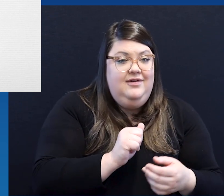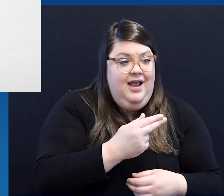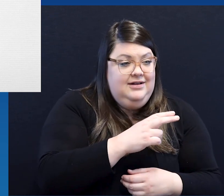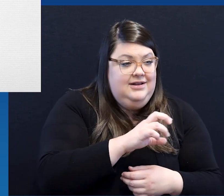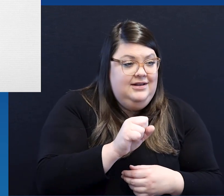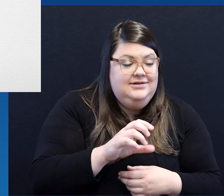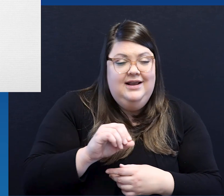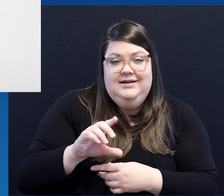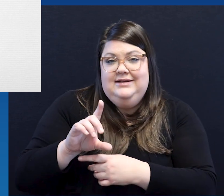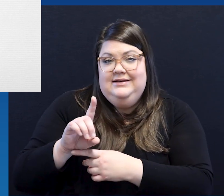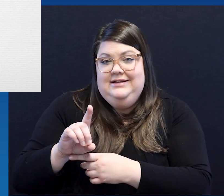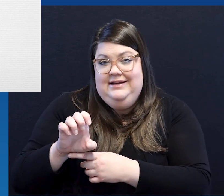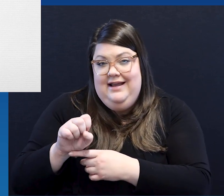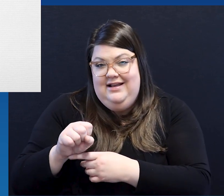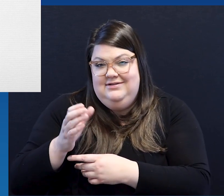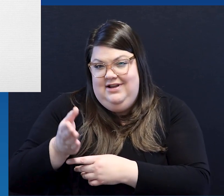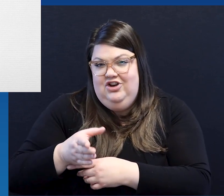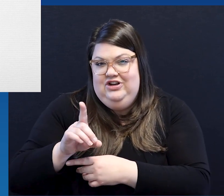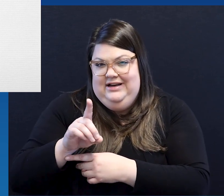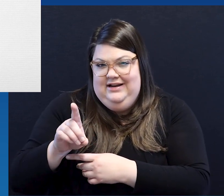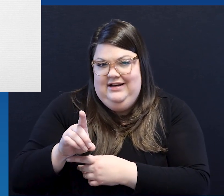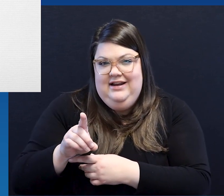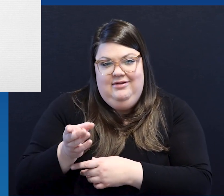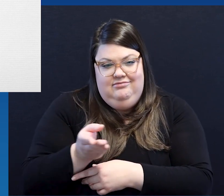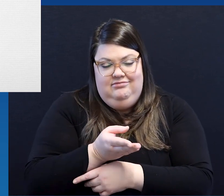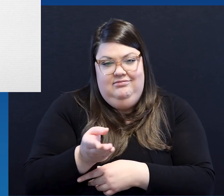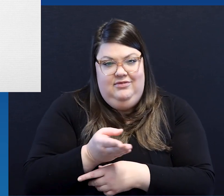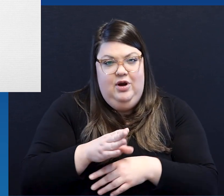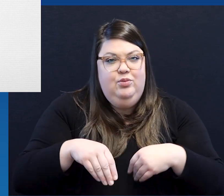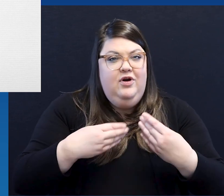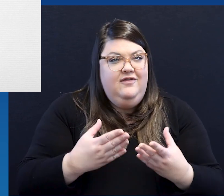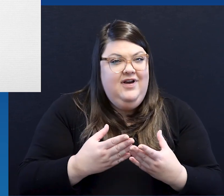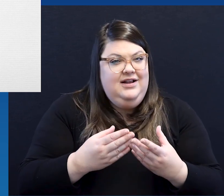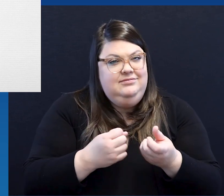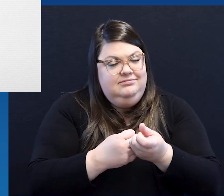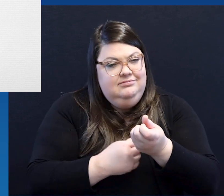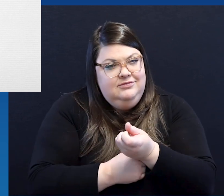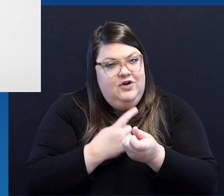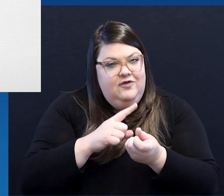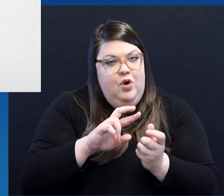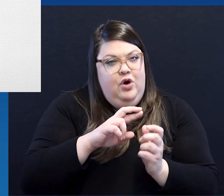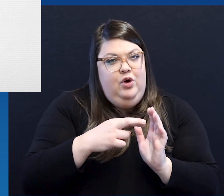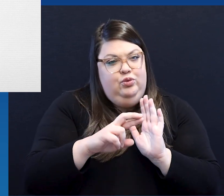and contractors directly. DDD is closely connected to AHCCCS,